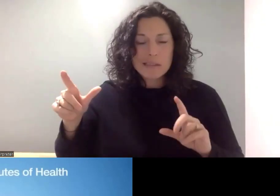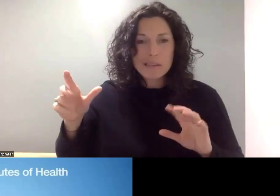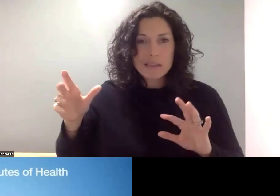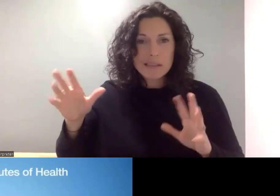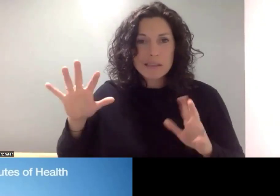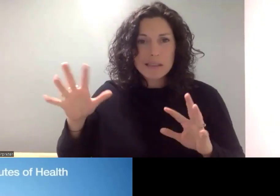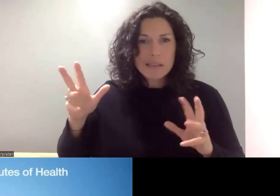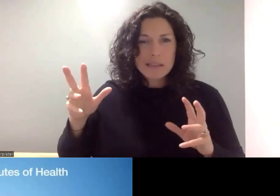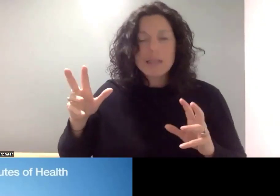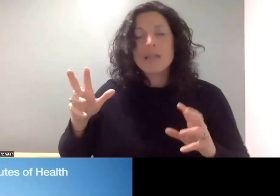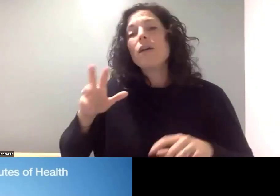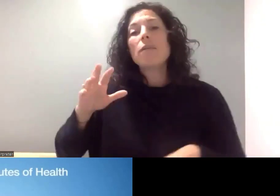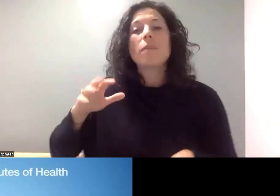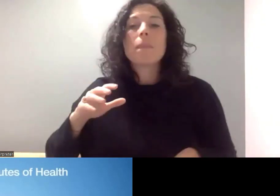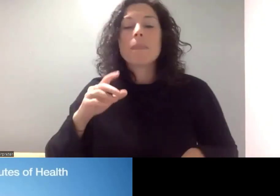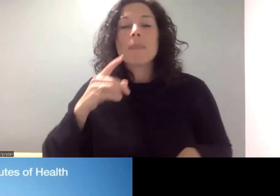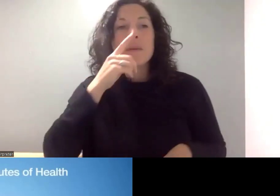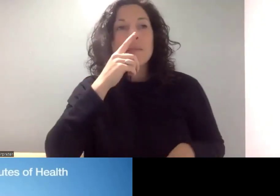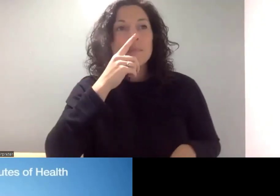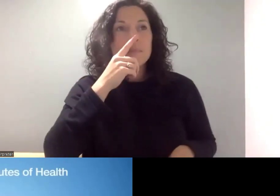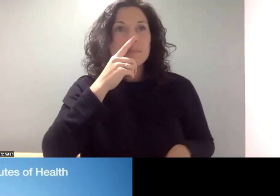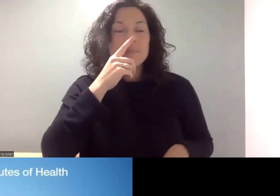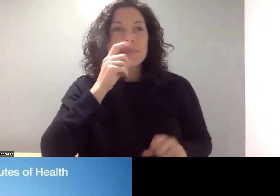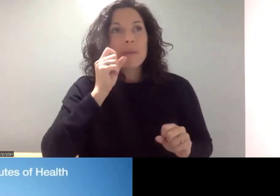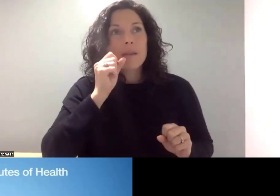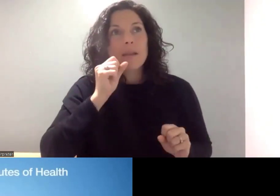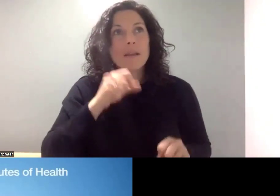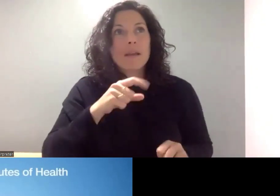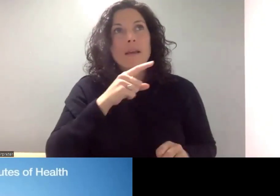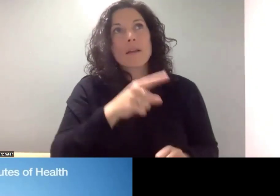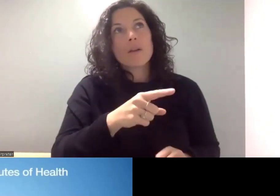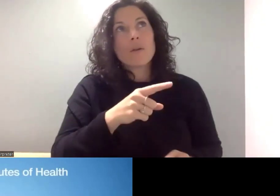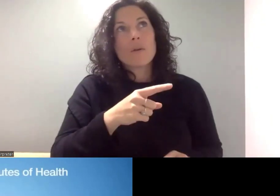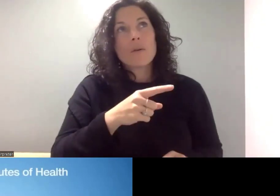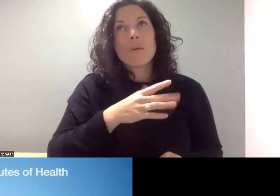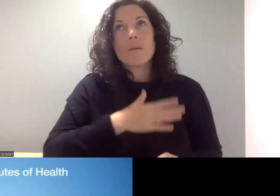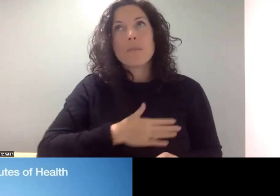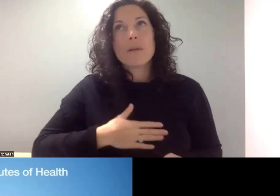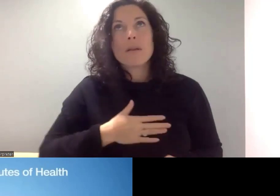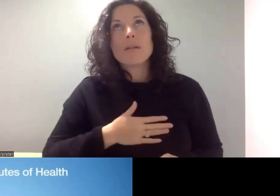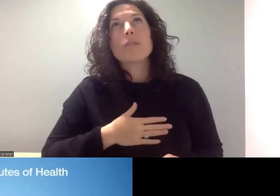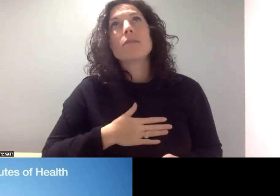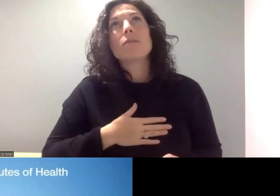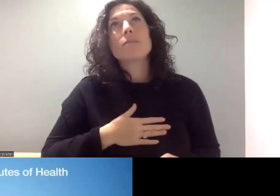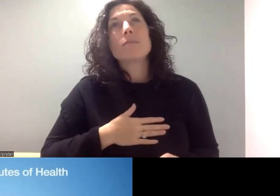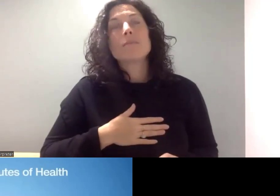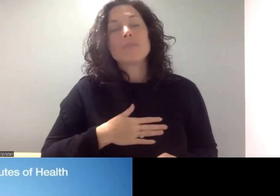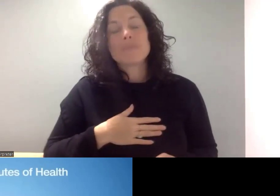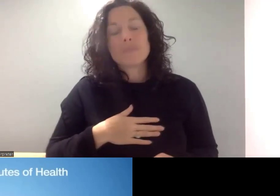Can you please speak to what if a individual